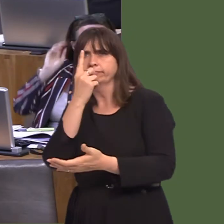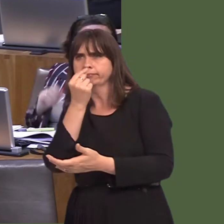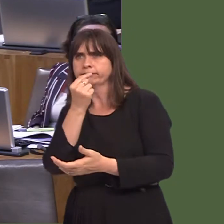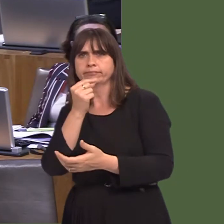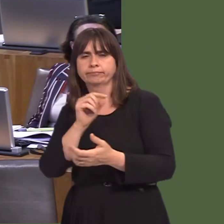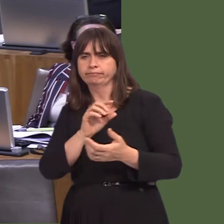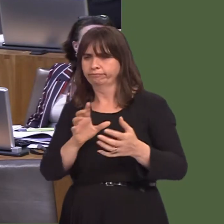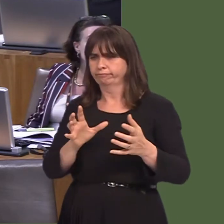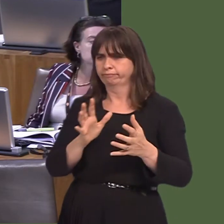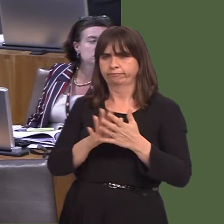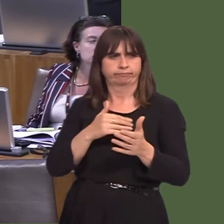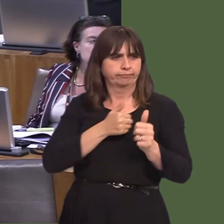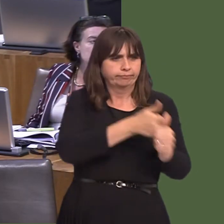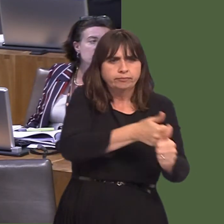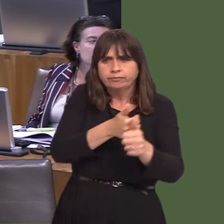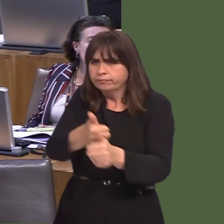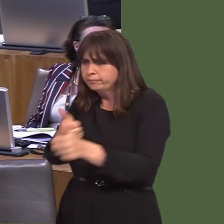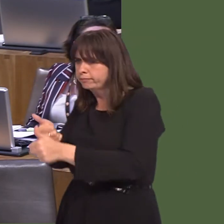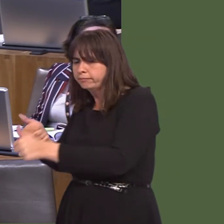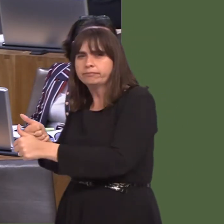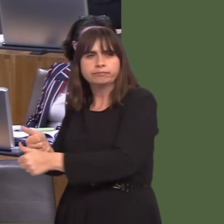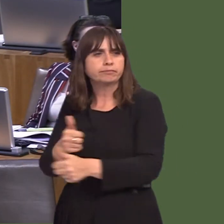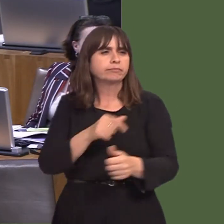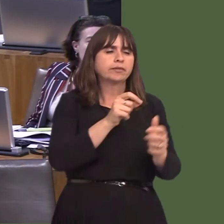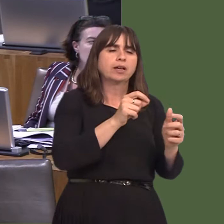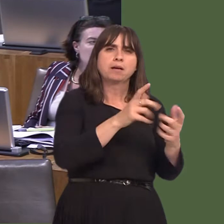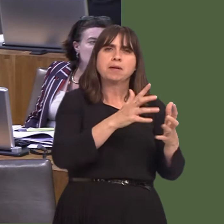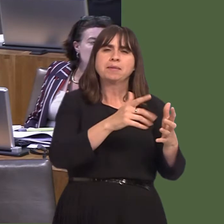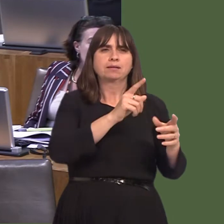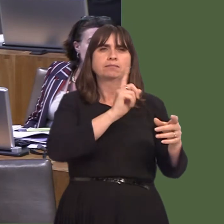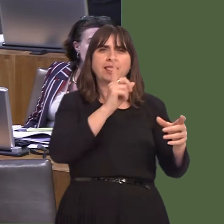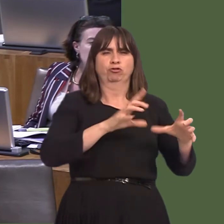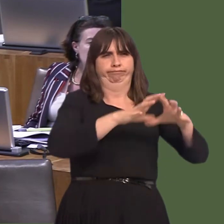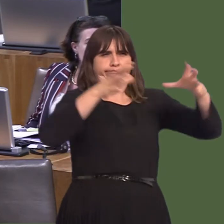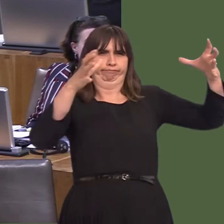So, it means not just supporting a power station in the right place but the growth of a supply